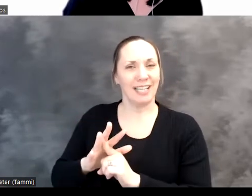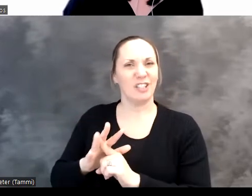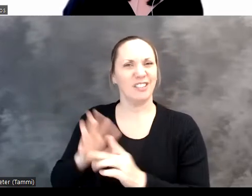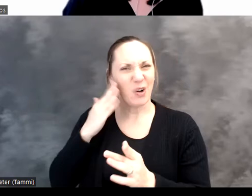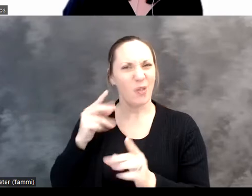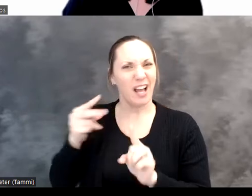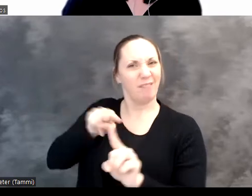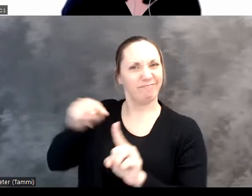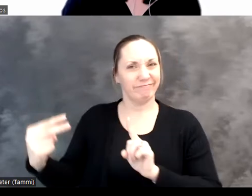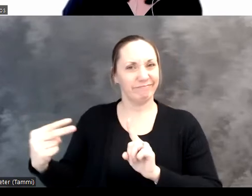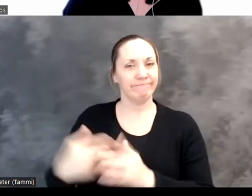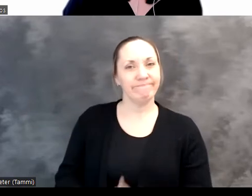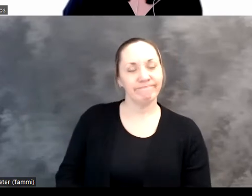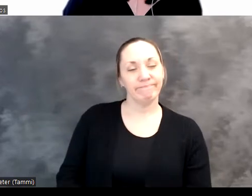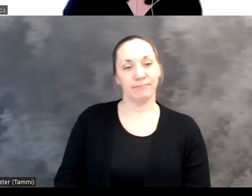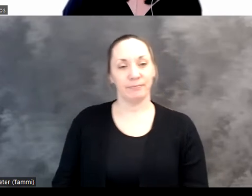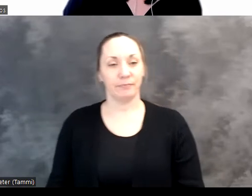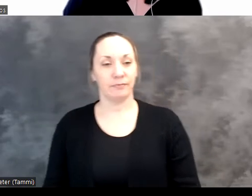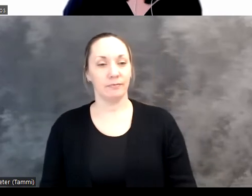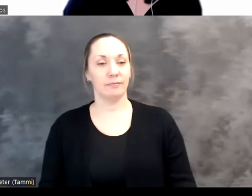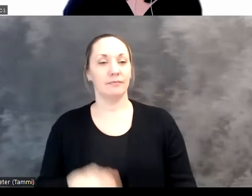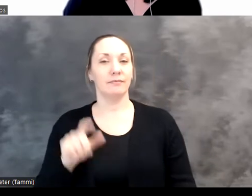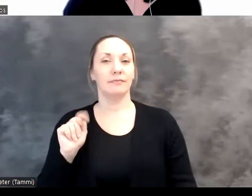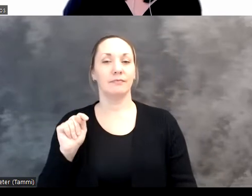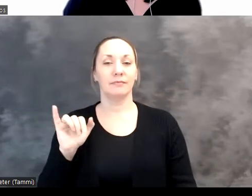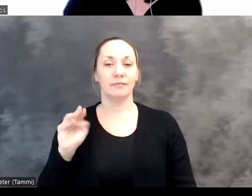underrepresentation and research and the way of exploitation as sort